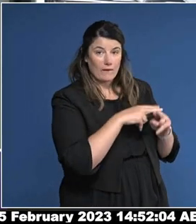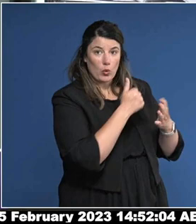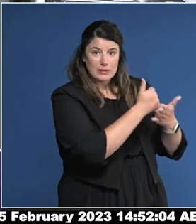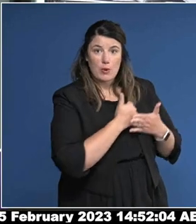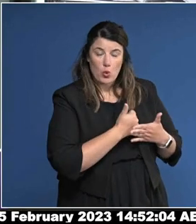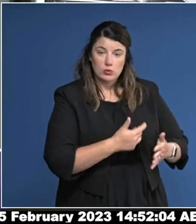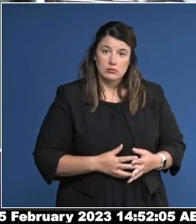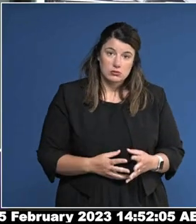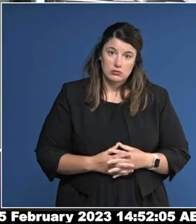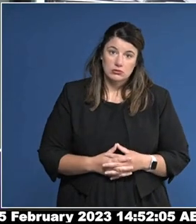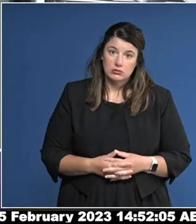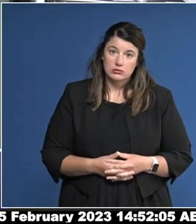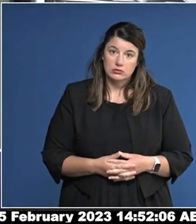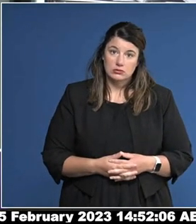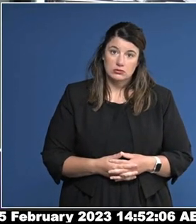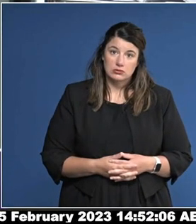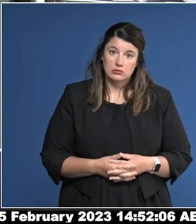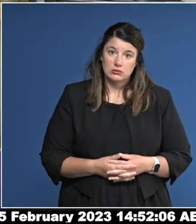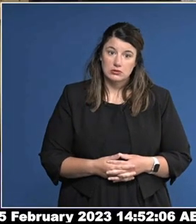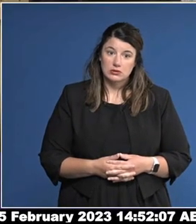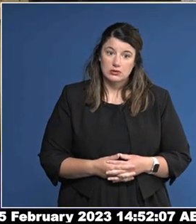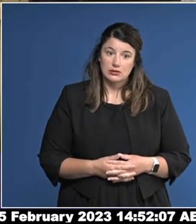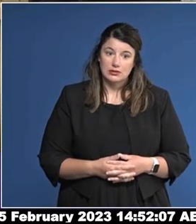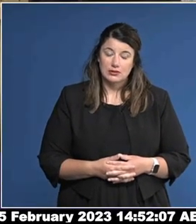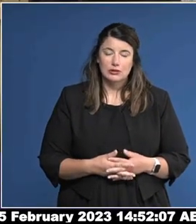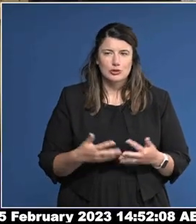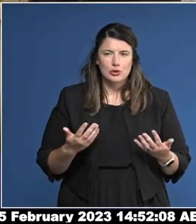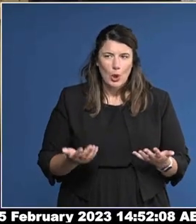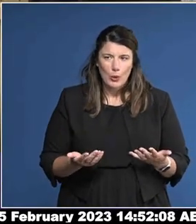I mean, it's - I think - All right. So the person rings the manager.